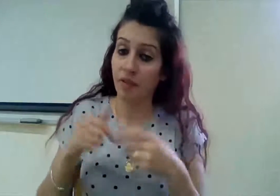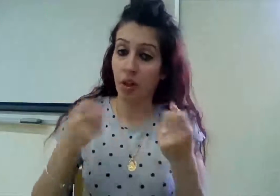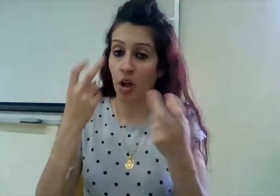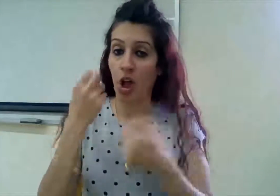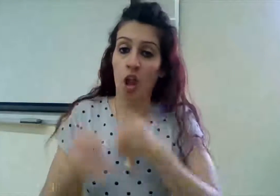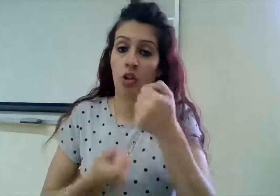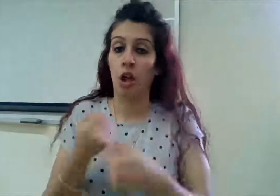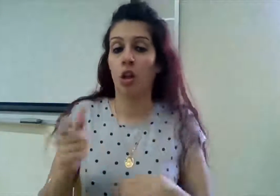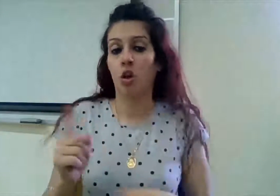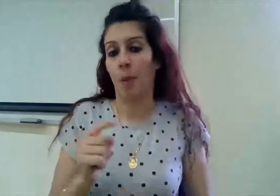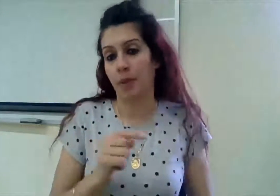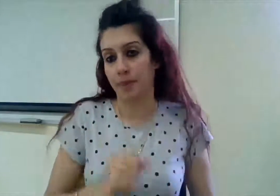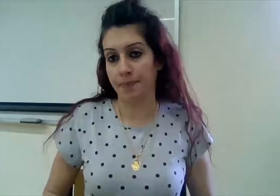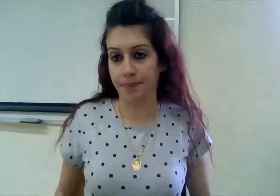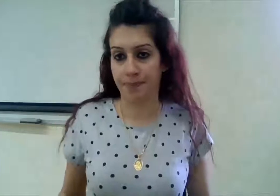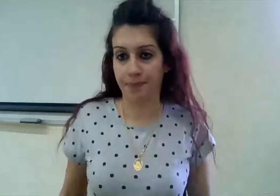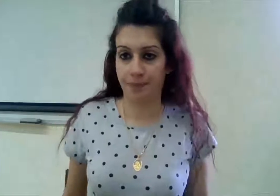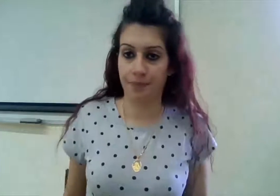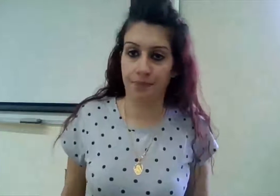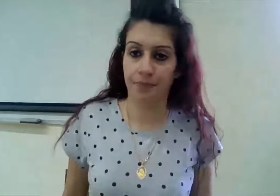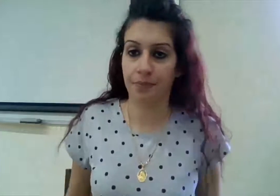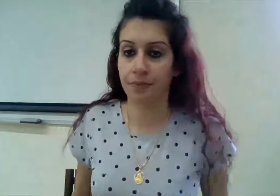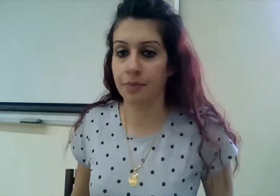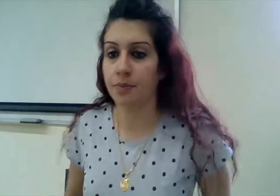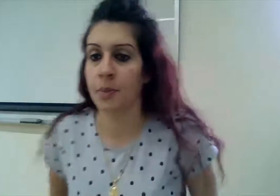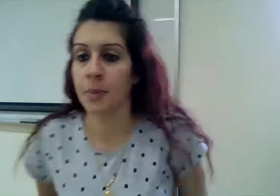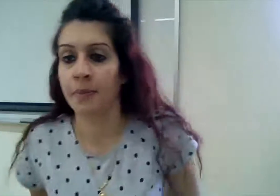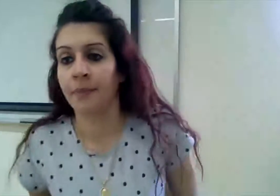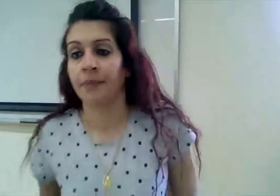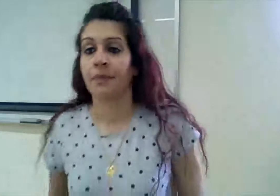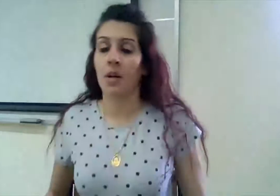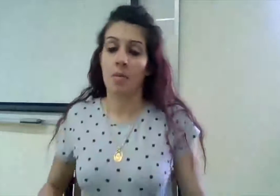great opportunities and I think ministries of Education governments are